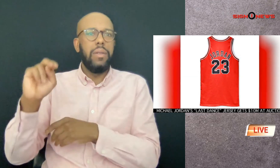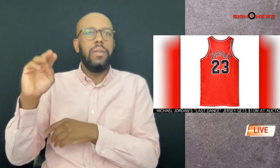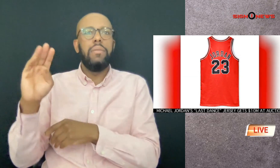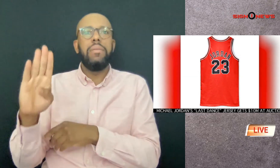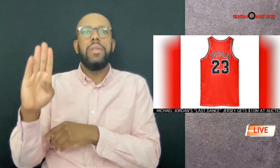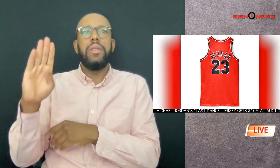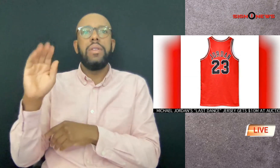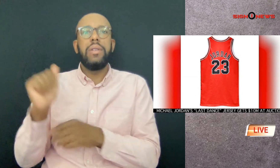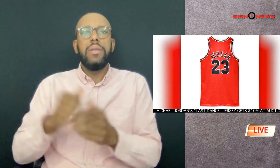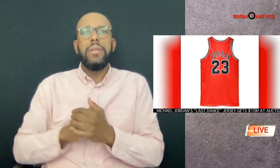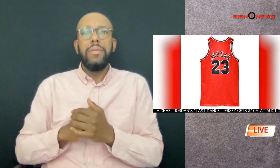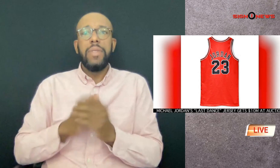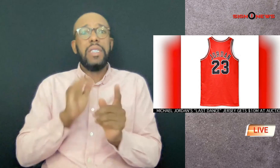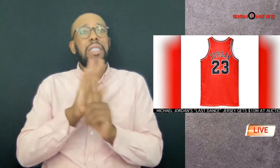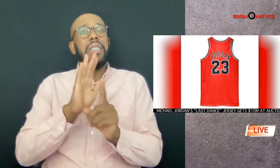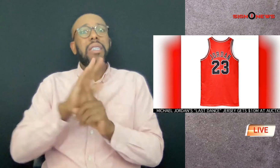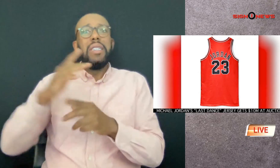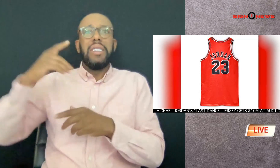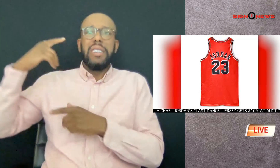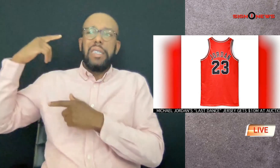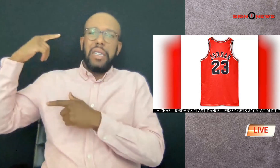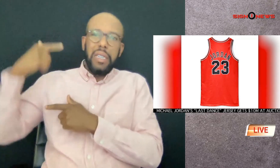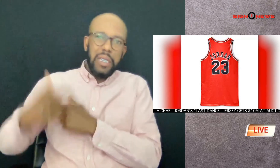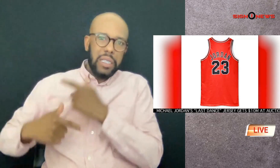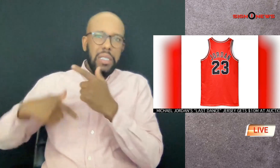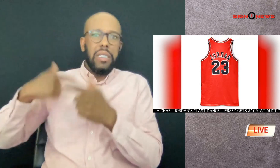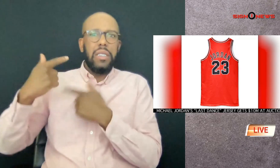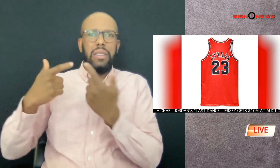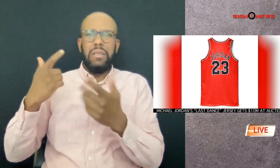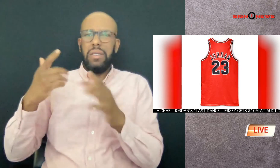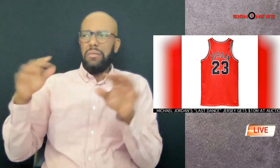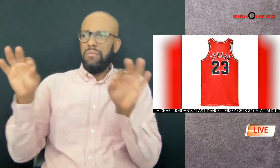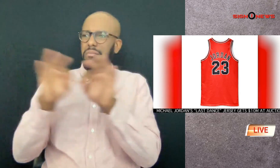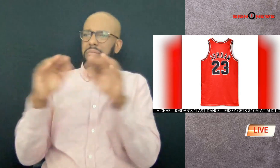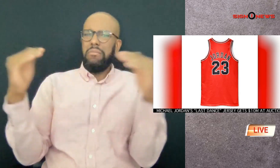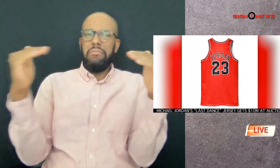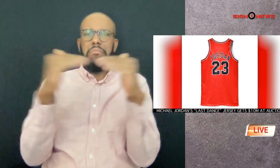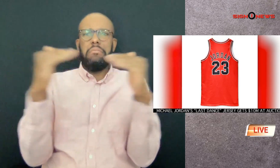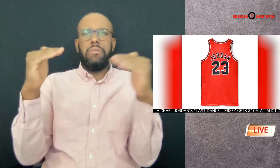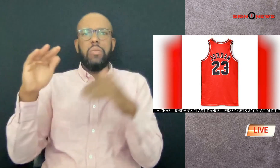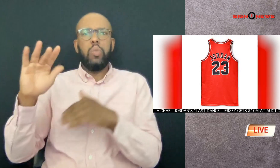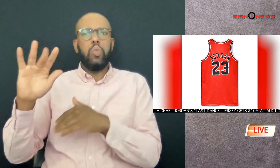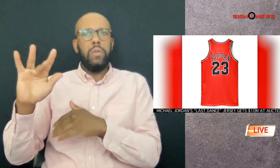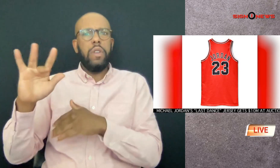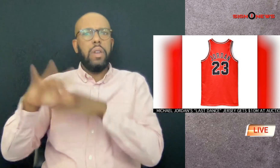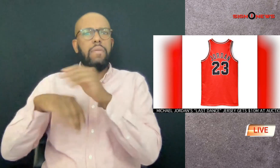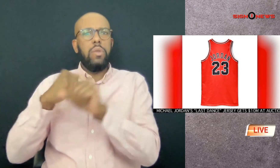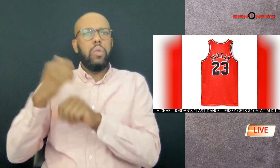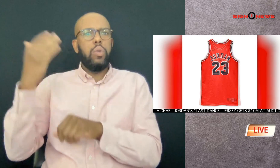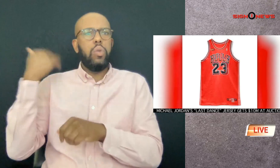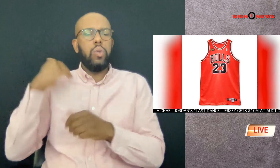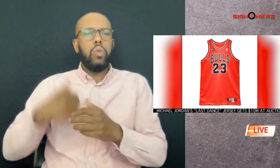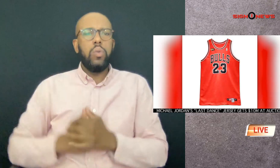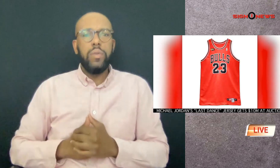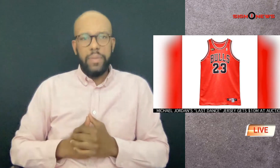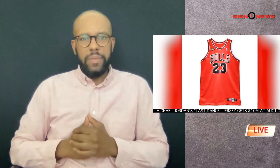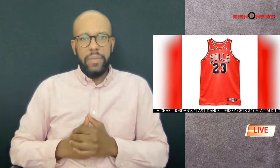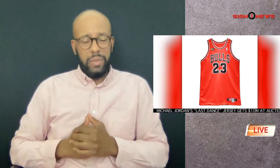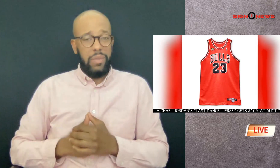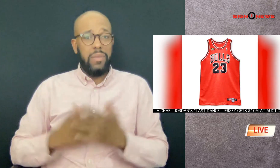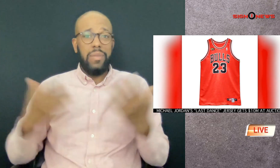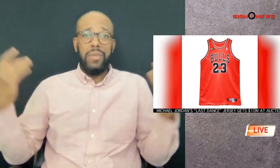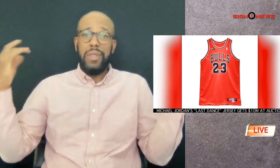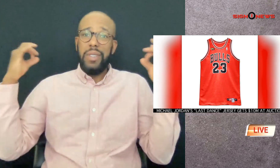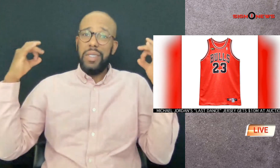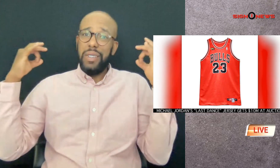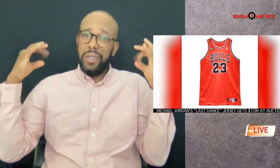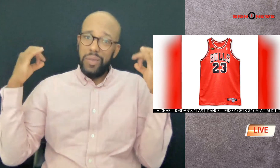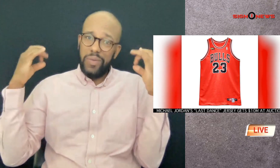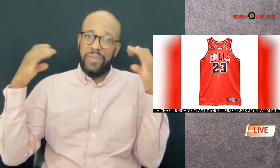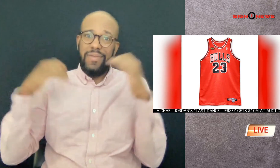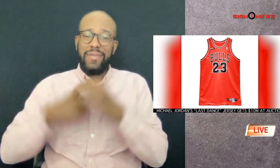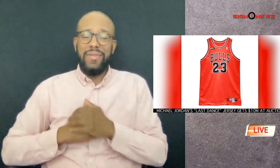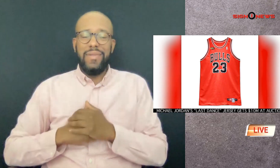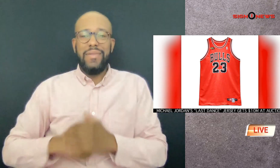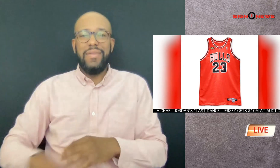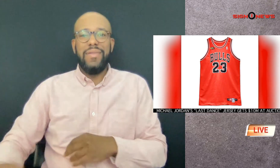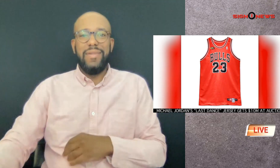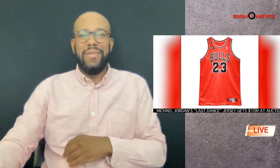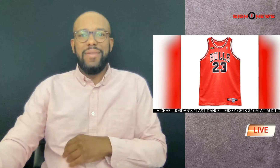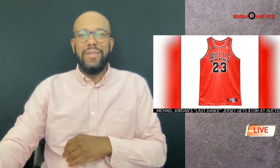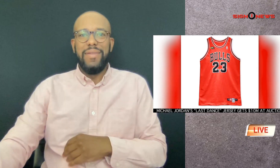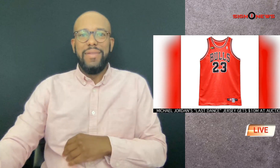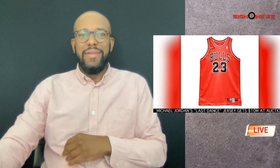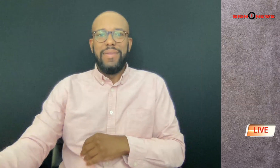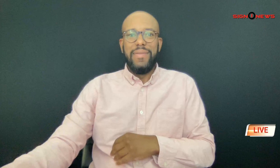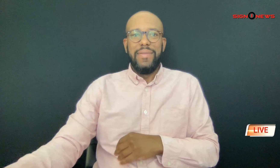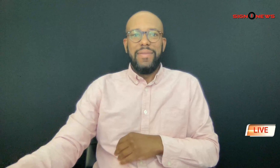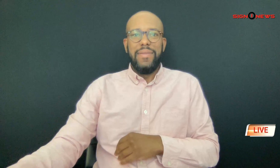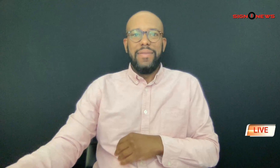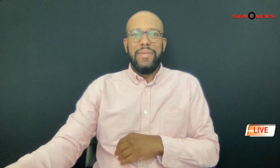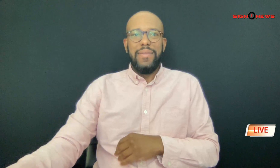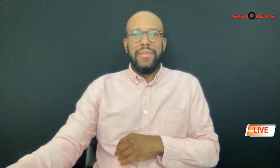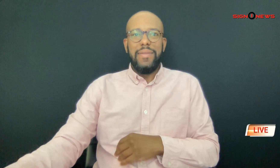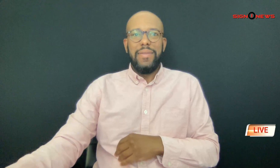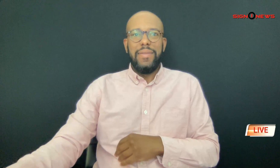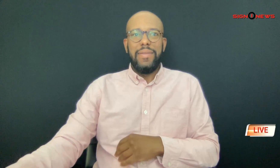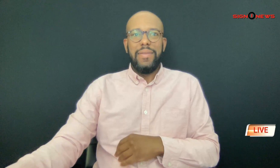proving his name and legacy is just as relevant as it was nearly 25 years ago